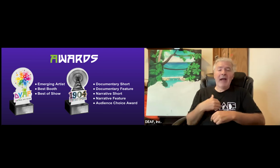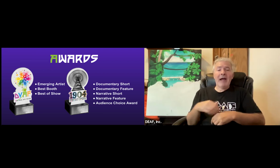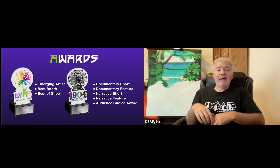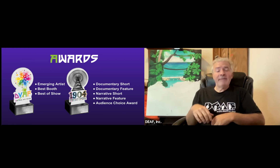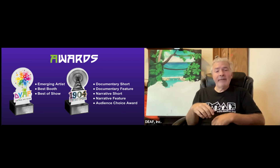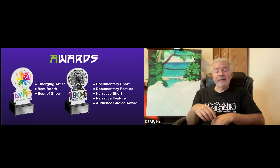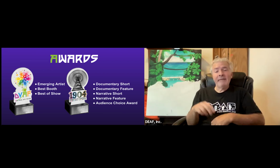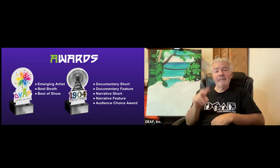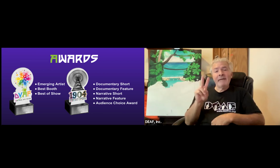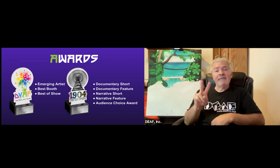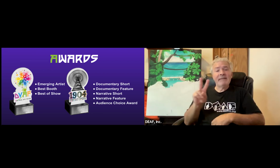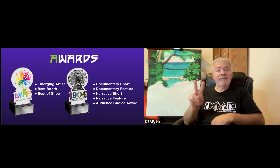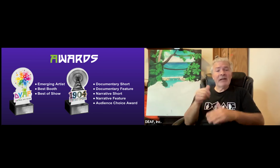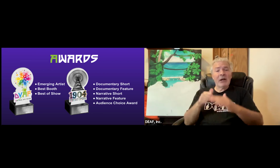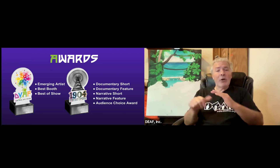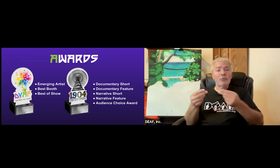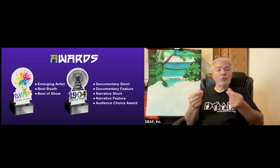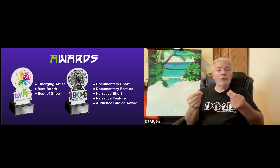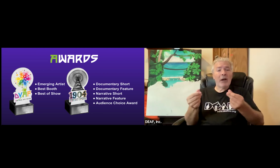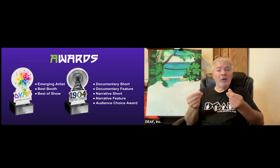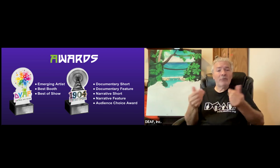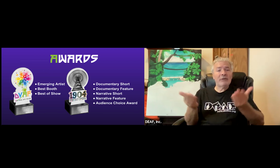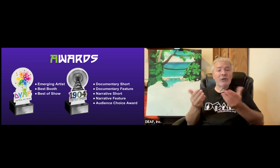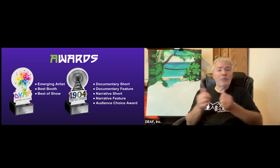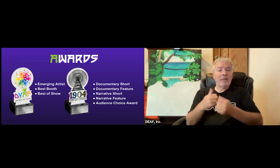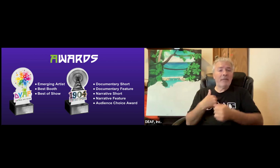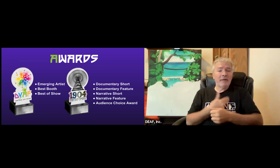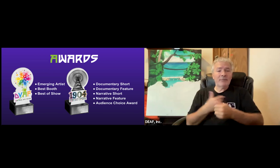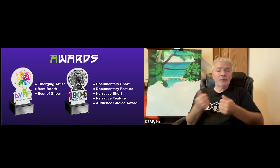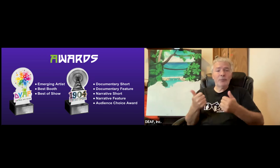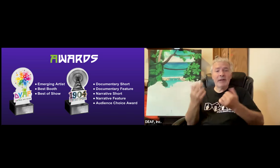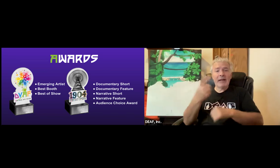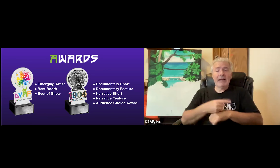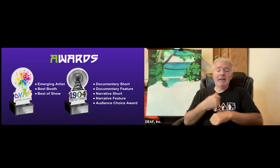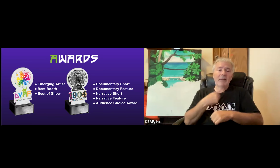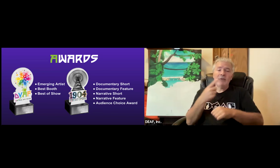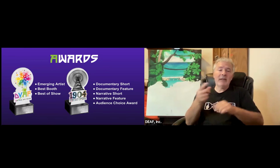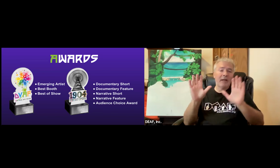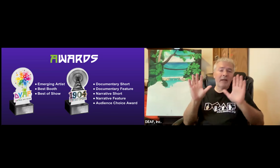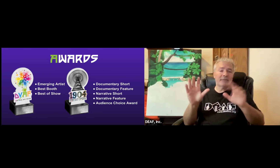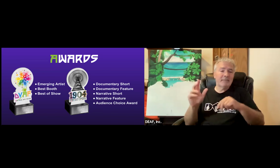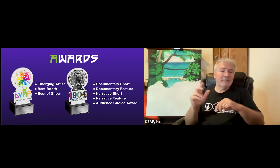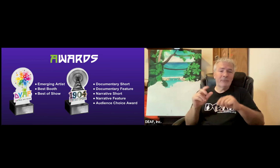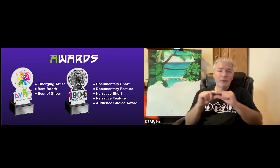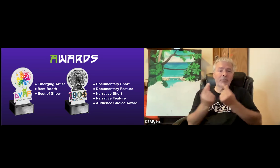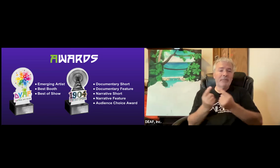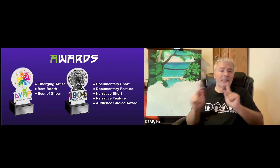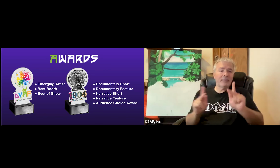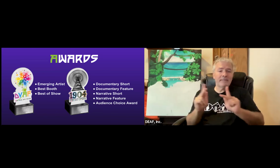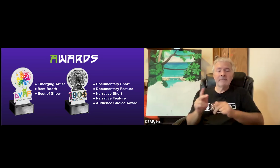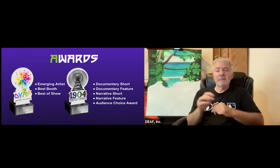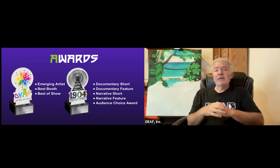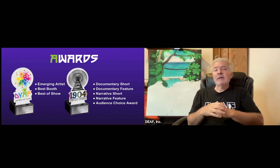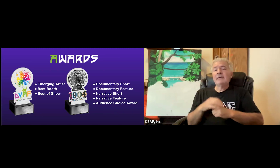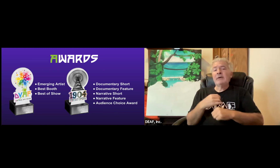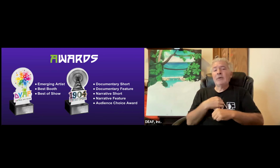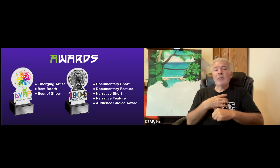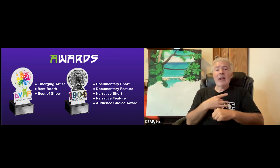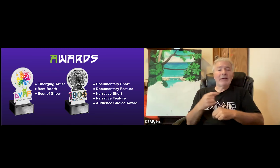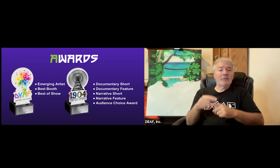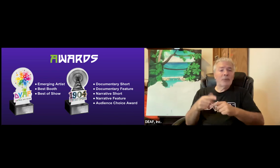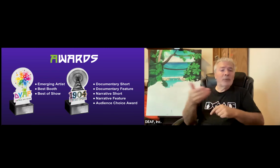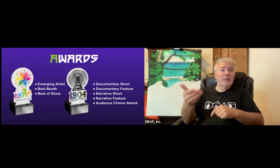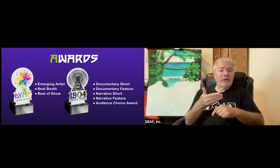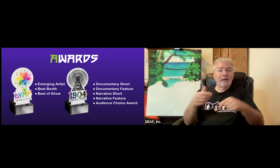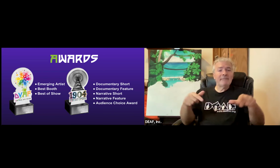So I am so pleased to have the Visual Vernacular Underground for today. It's an amazing group of people.